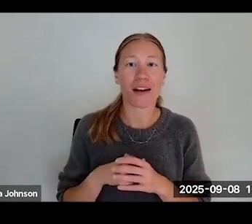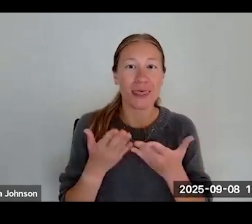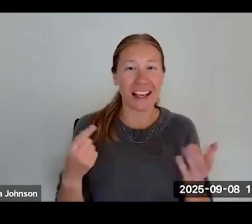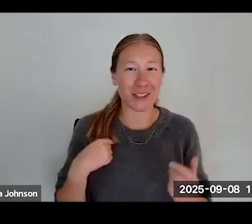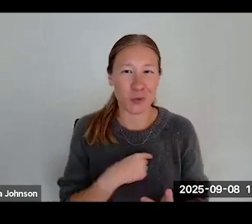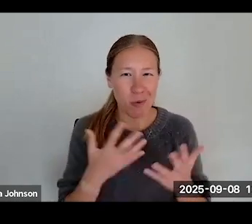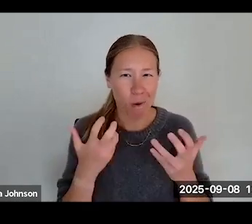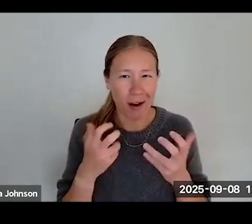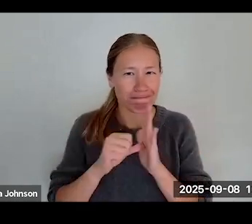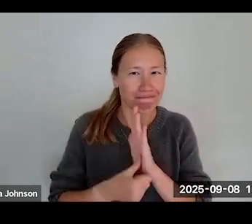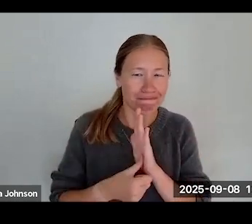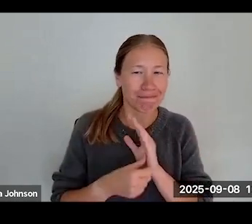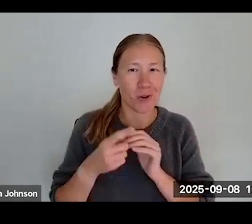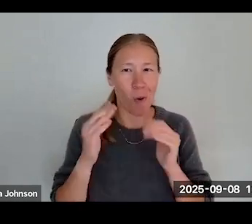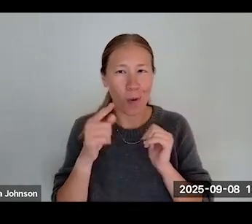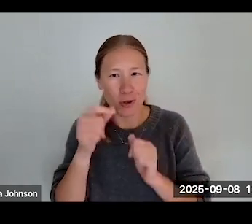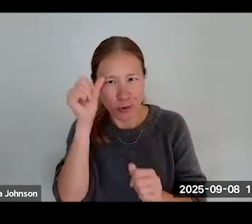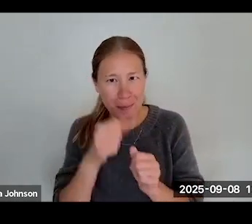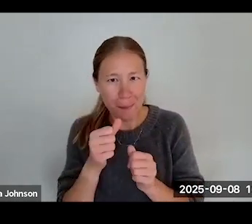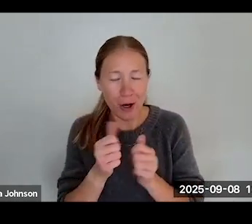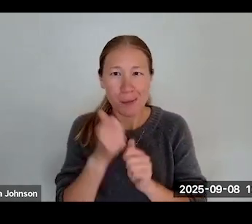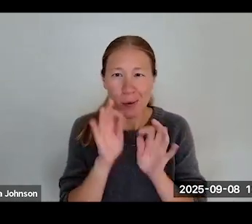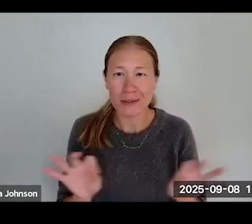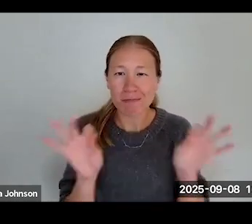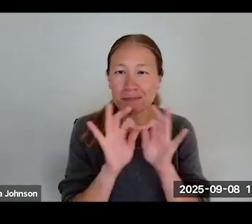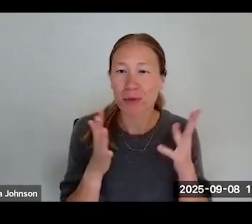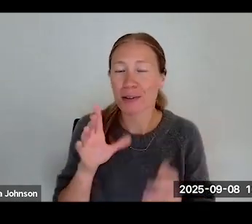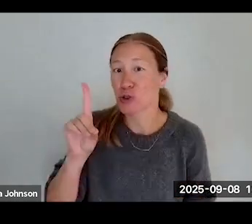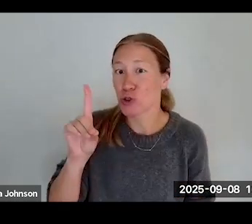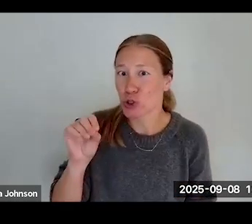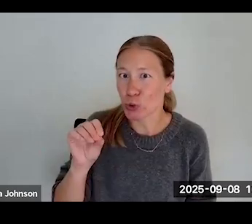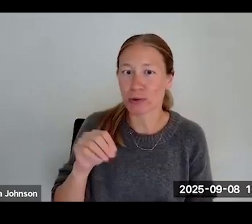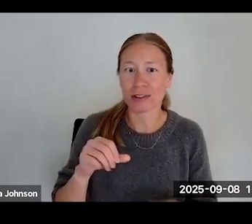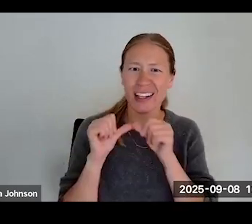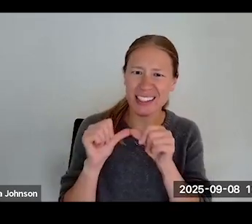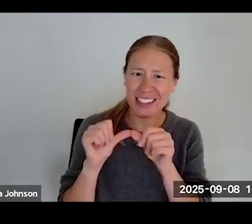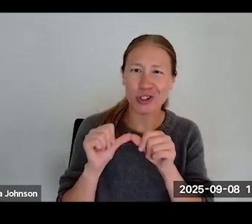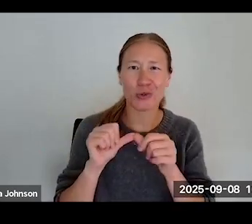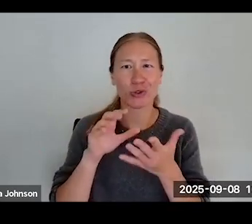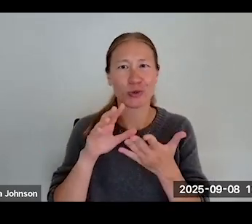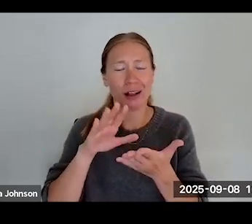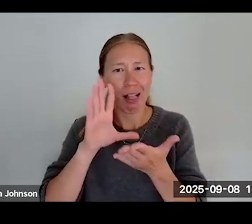from today's session, or the most critical pieces, first, do continue to educate yourself on this topic and learn more.